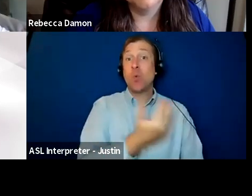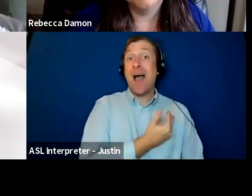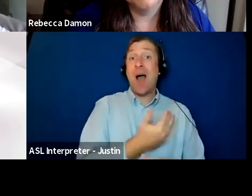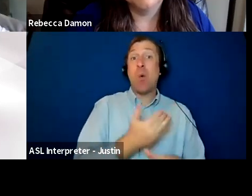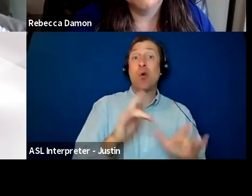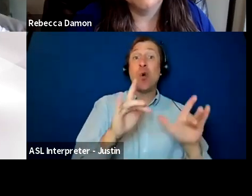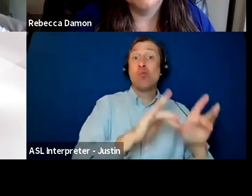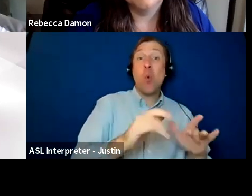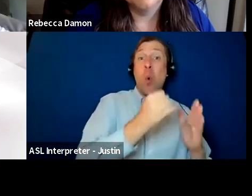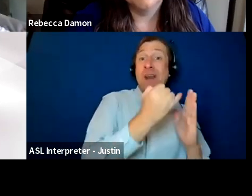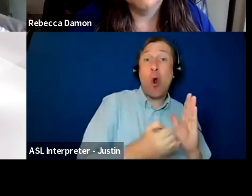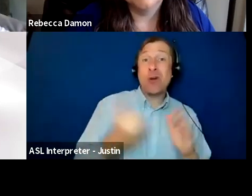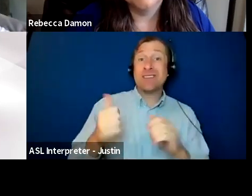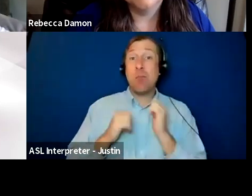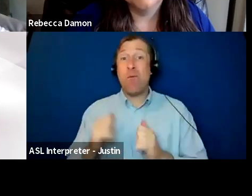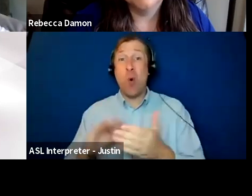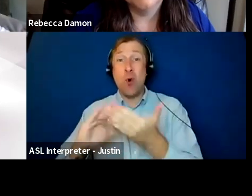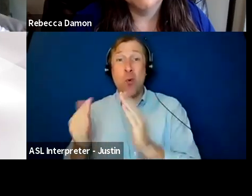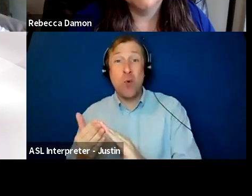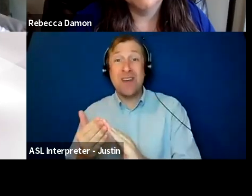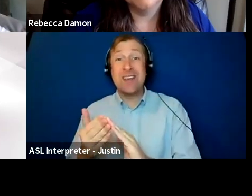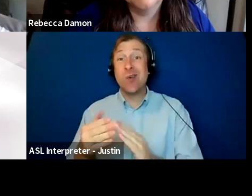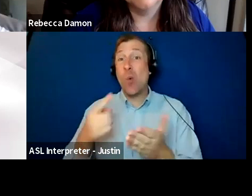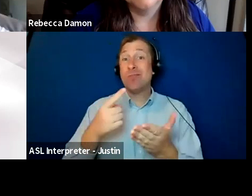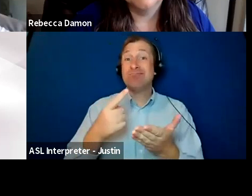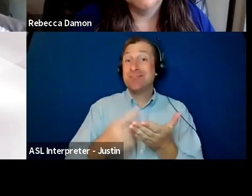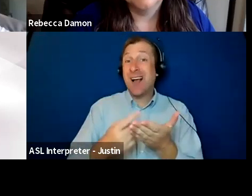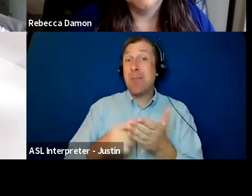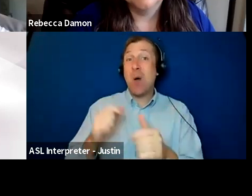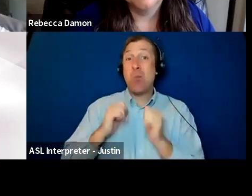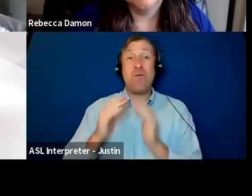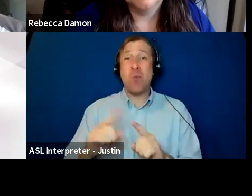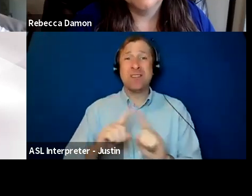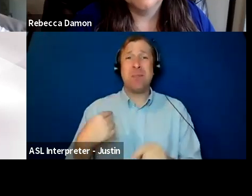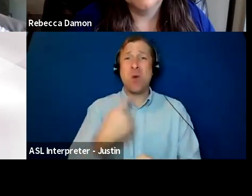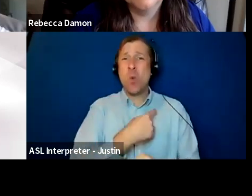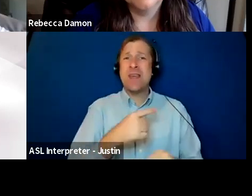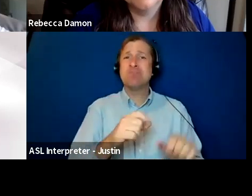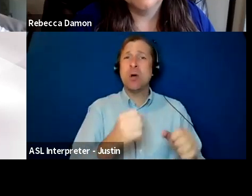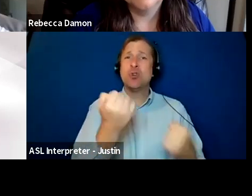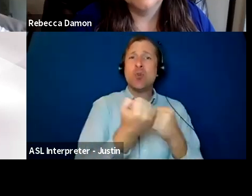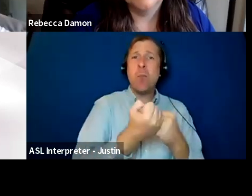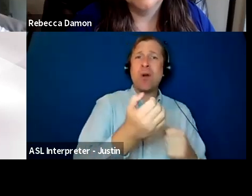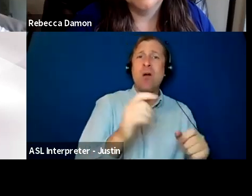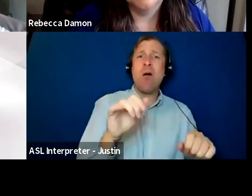community here, we're talking about performers, but we stood strong with the members of Teamsters, IATSE, and the Directors Guild.